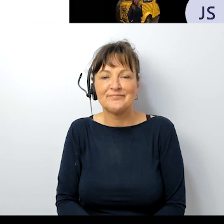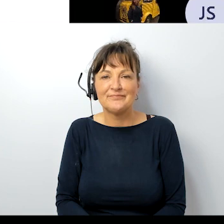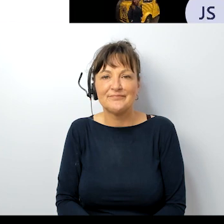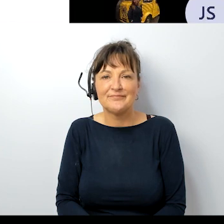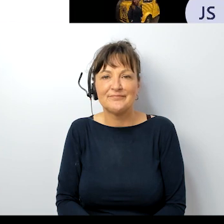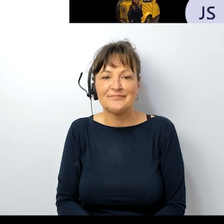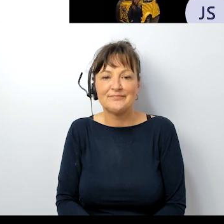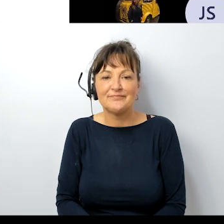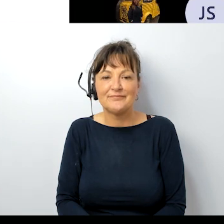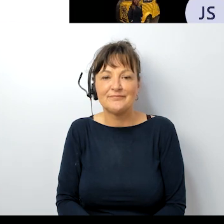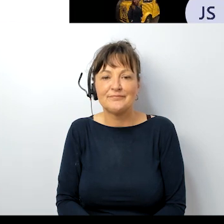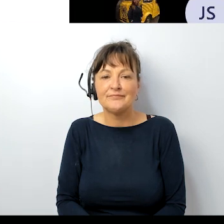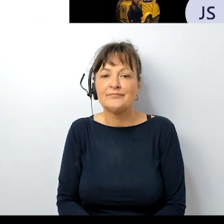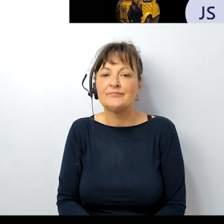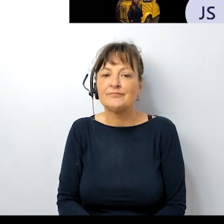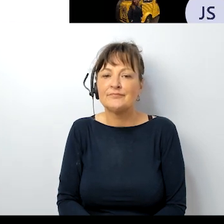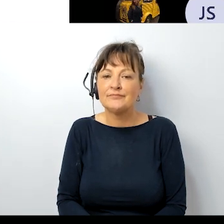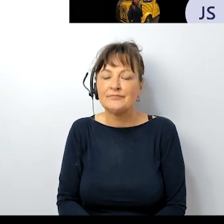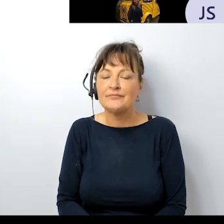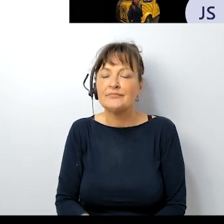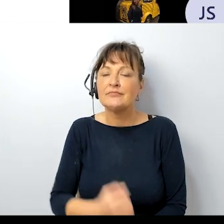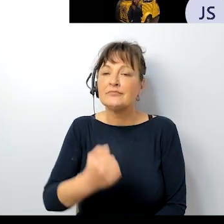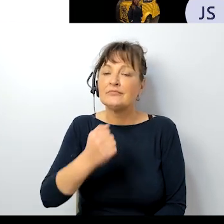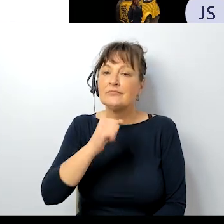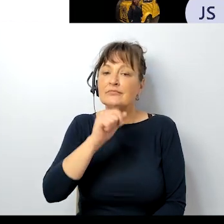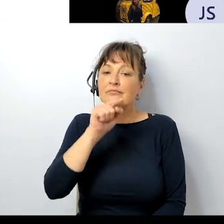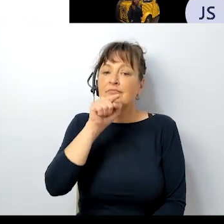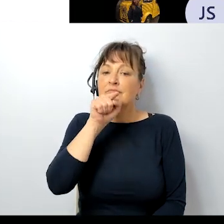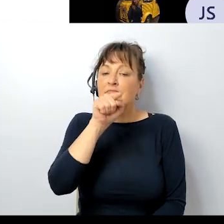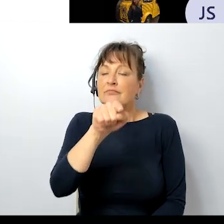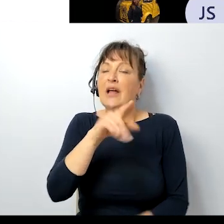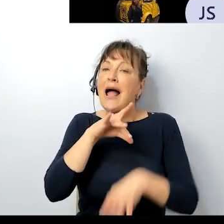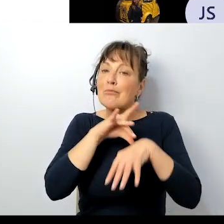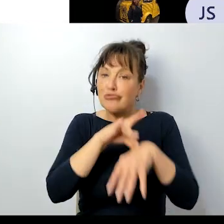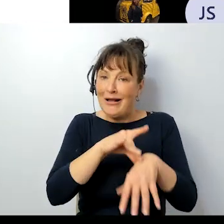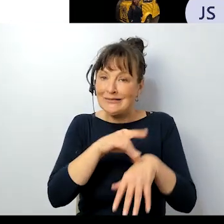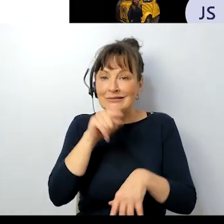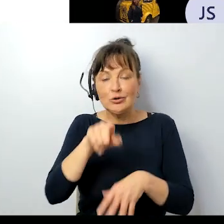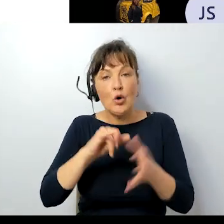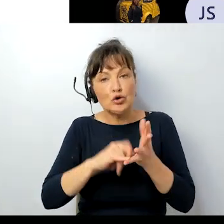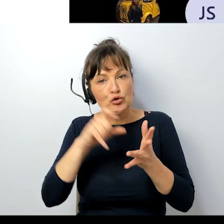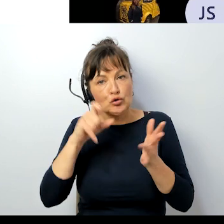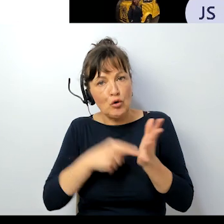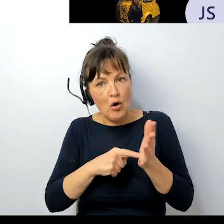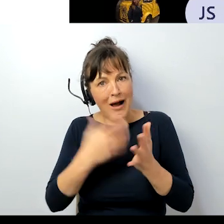you can visit us at www.apprenticeship.scot and this will list most Scottish Apprenticeships that